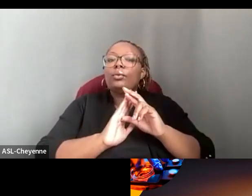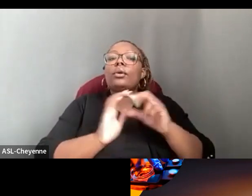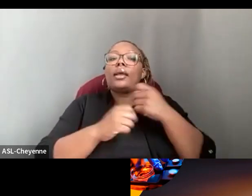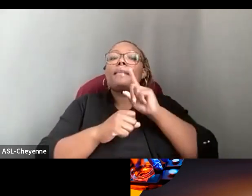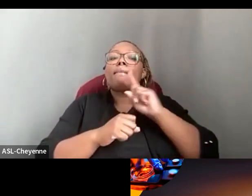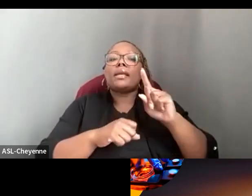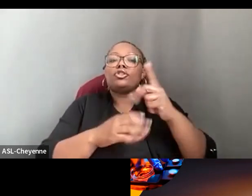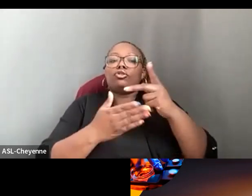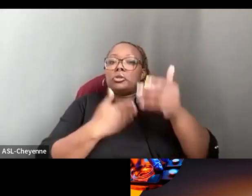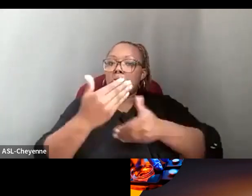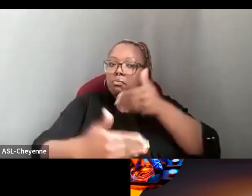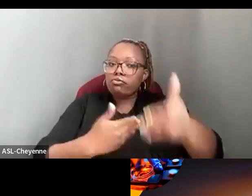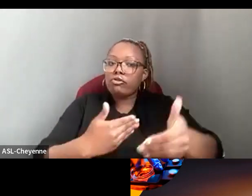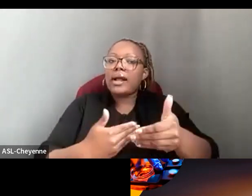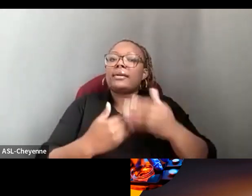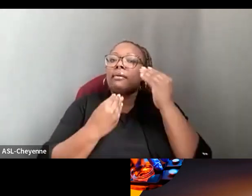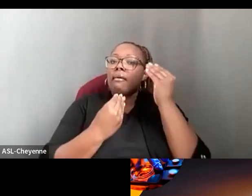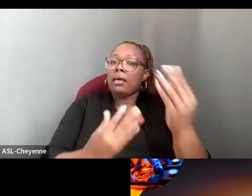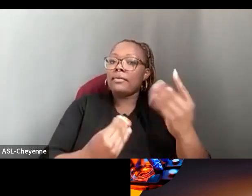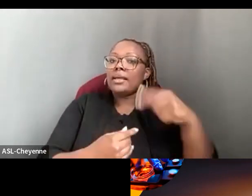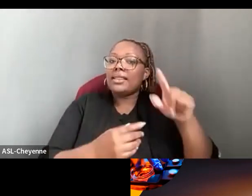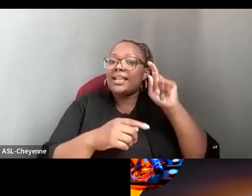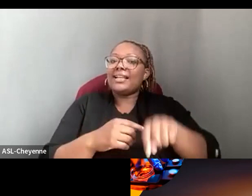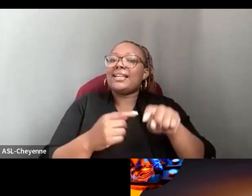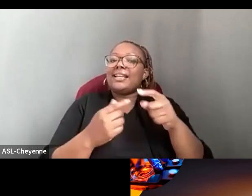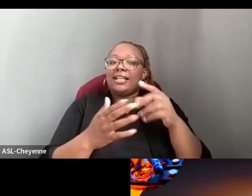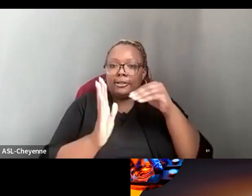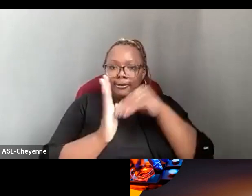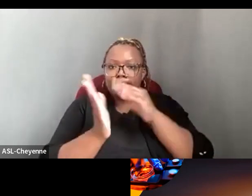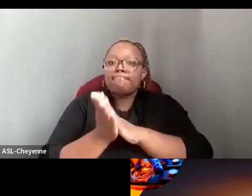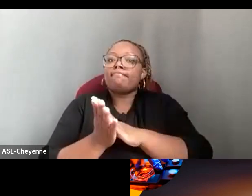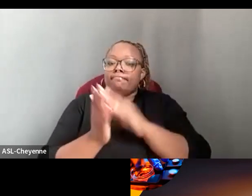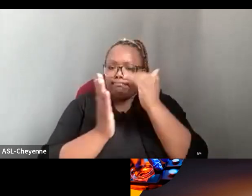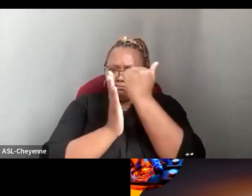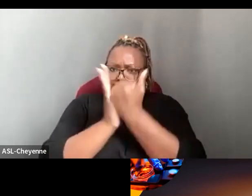that the progress and the information that they need is actually in that report.